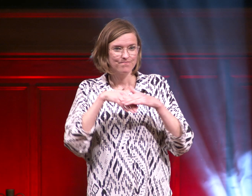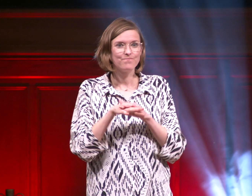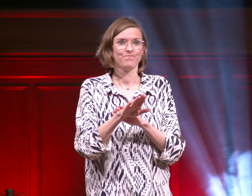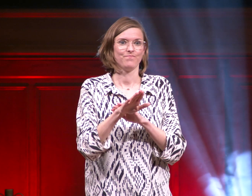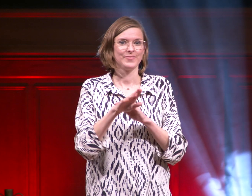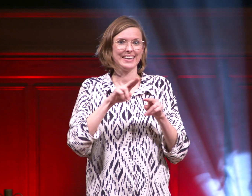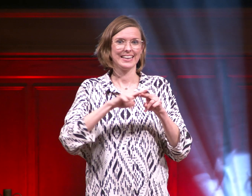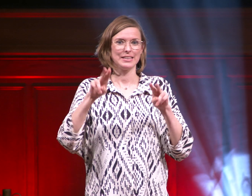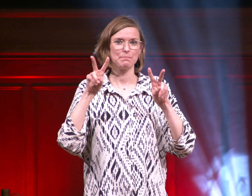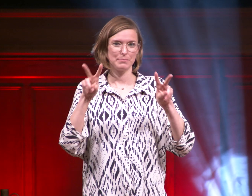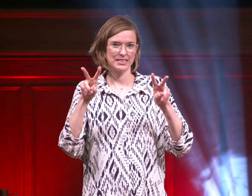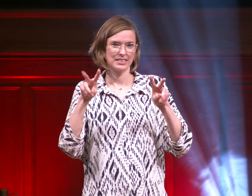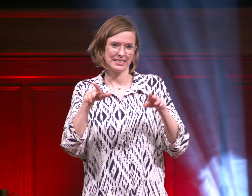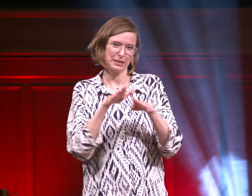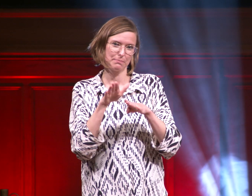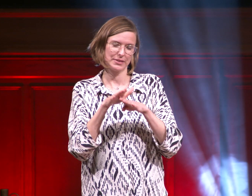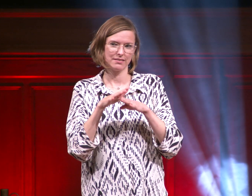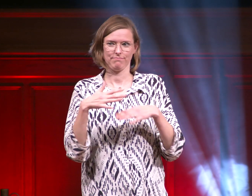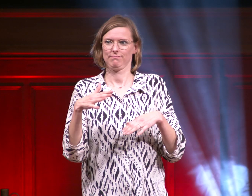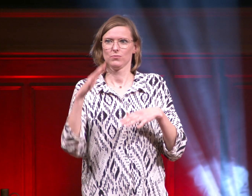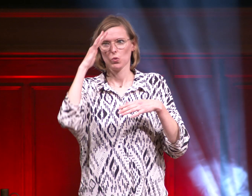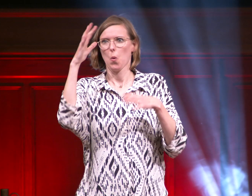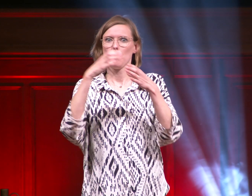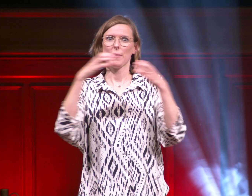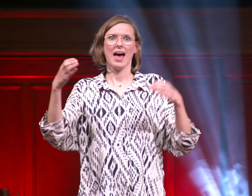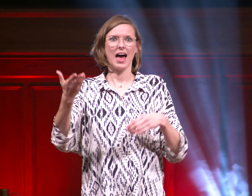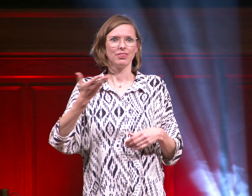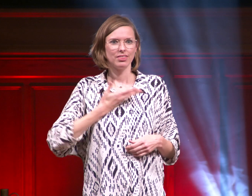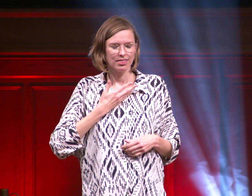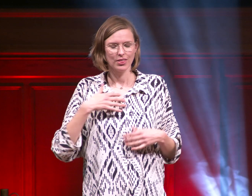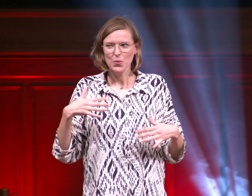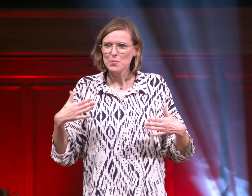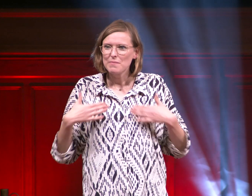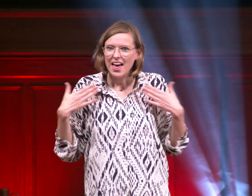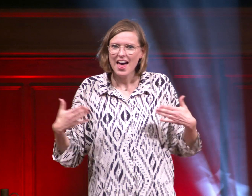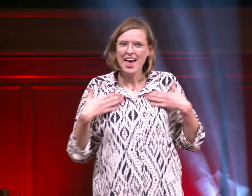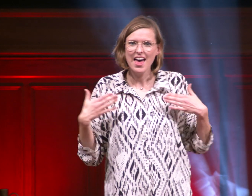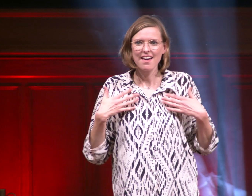In 2012, I started working at Greenpeace, and that was my dream job.